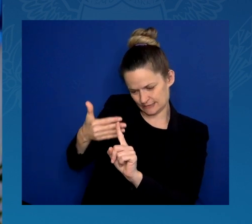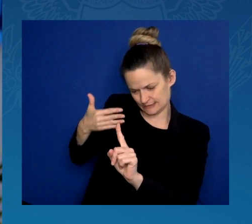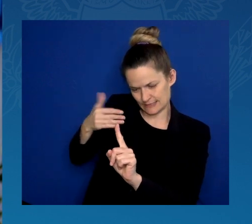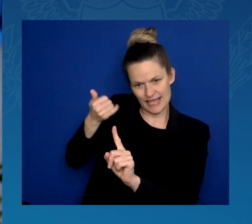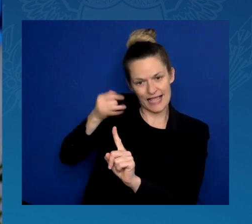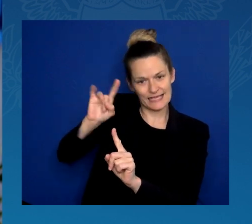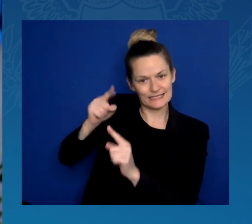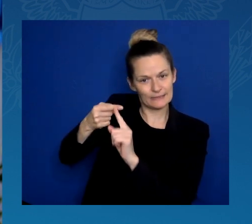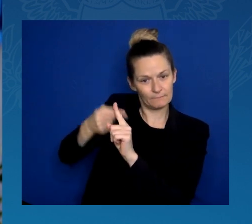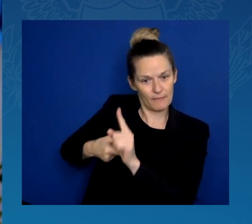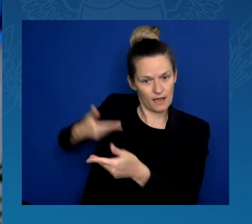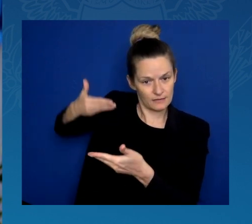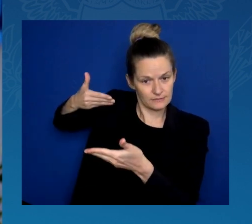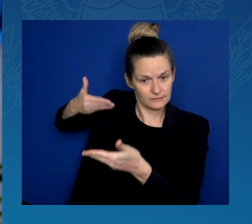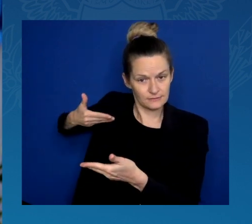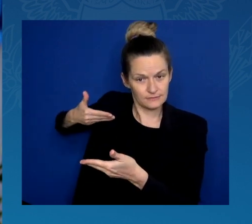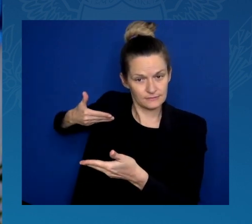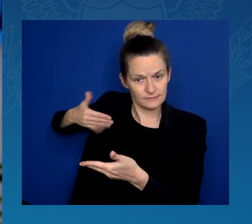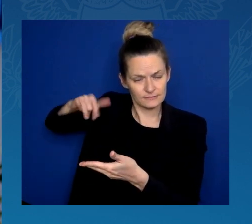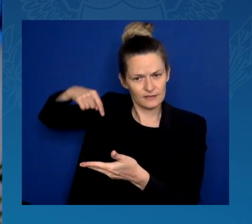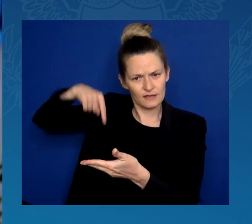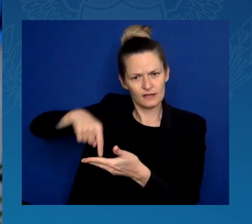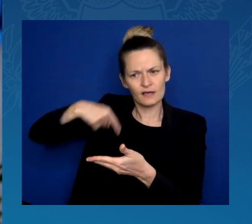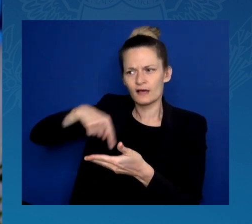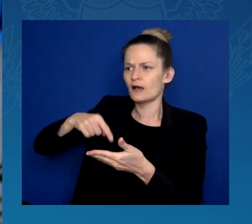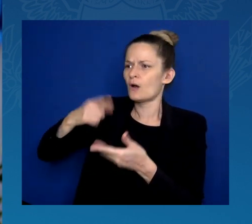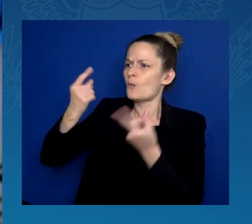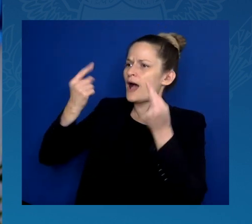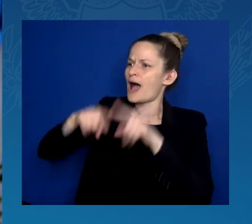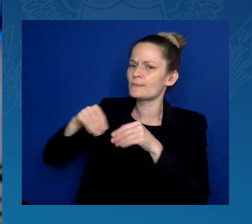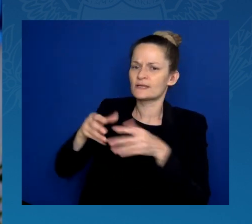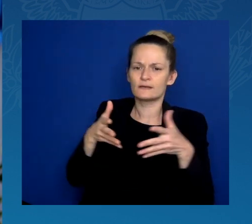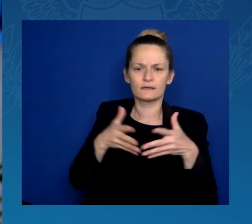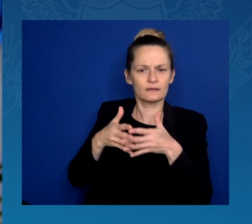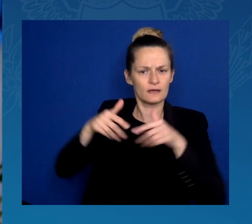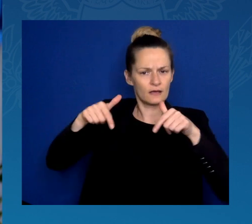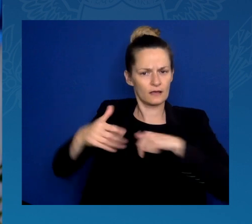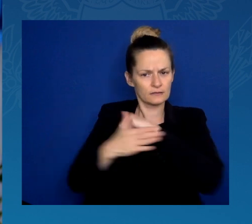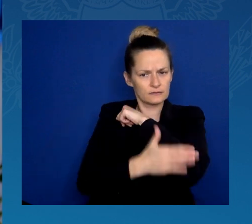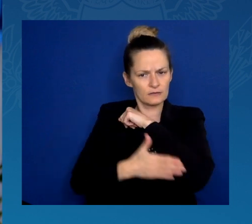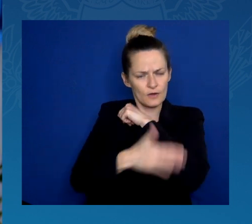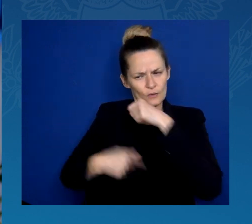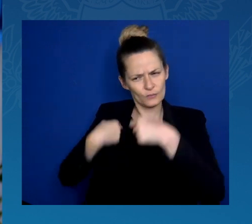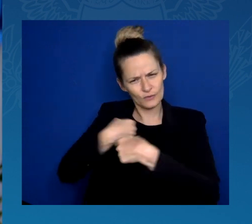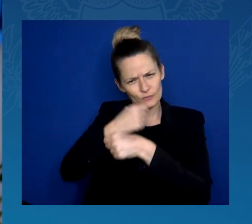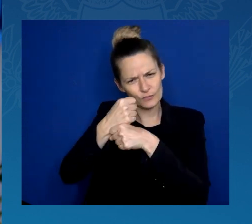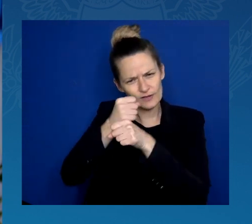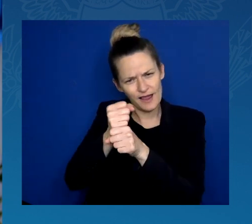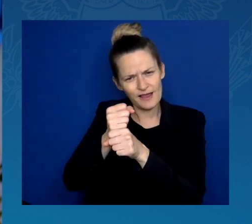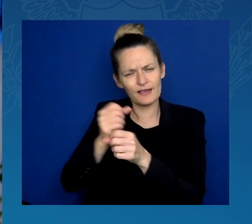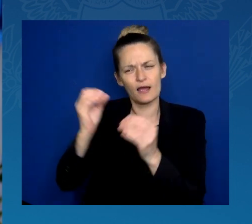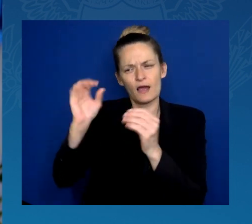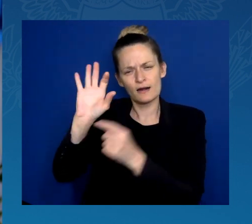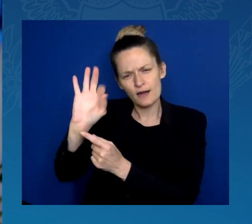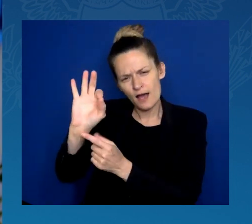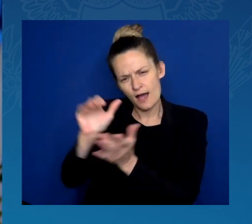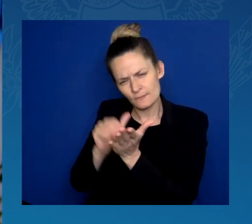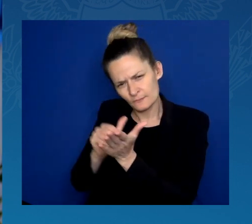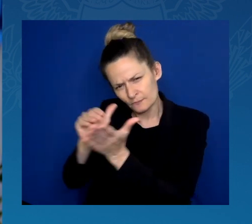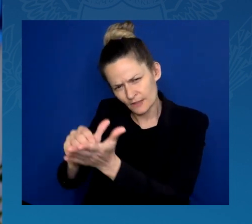making up for every job that we lost during the pandemic. Today --